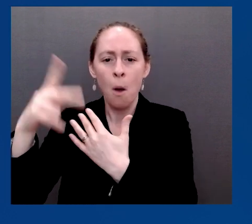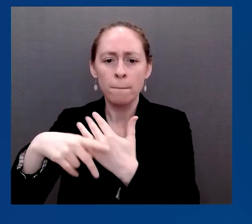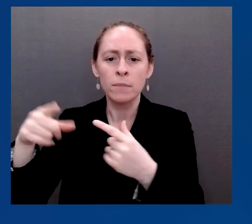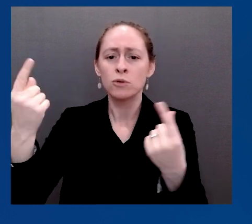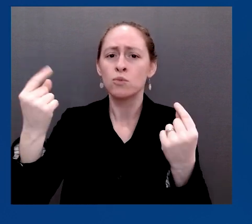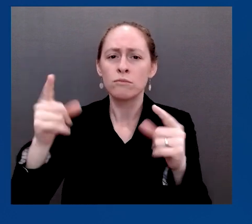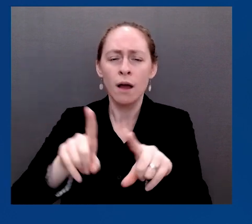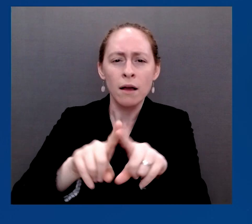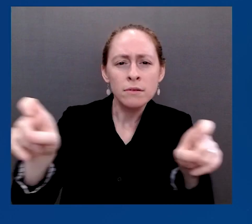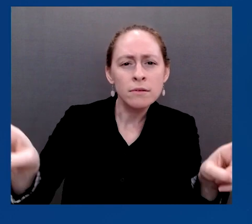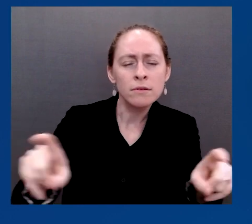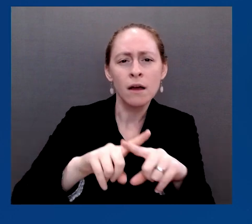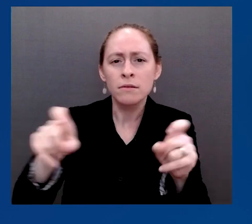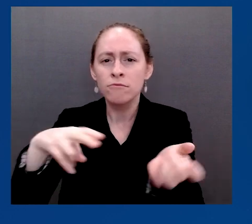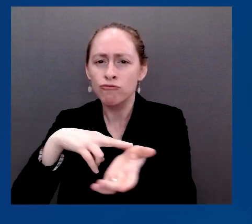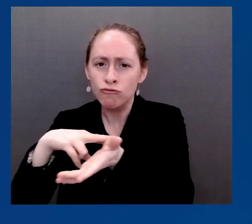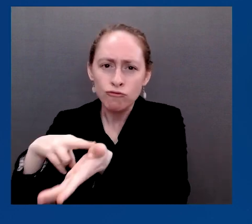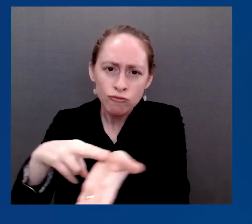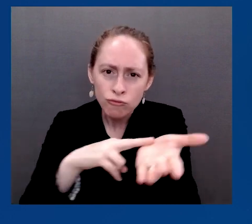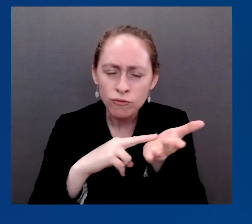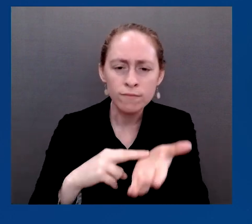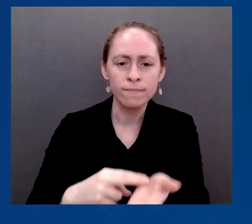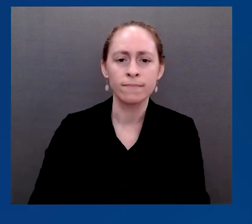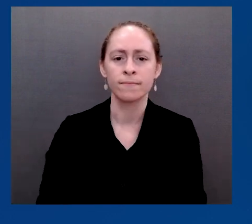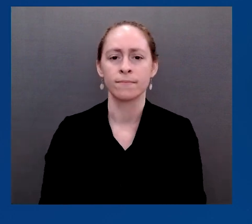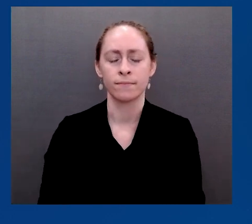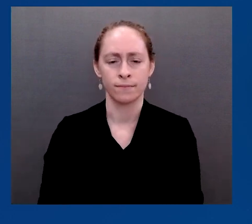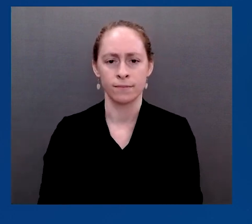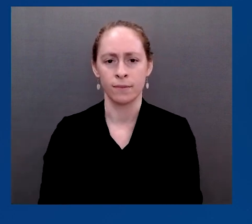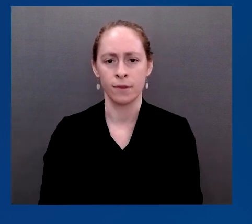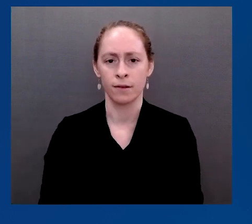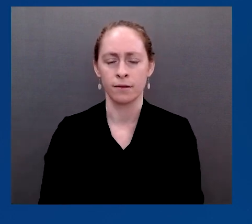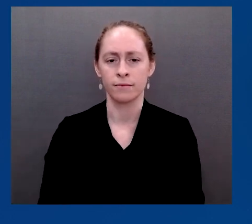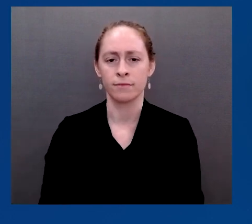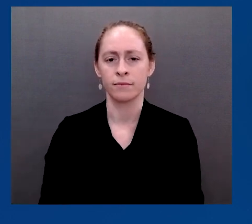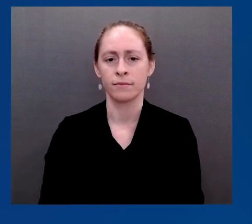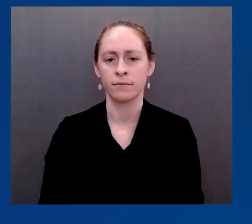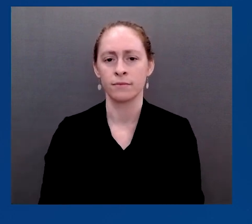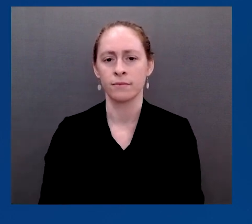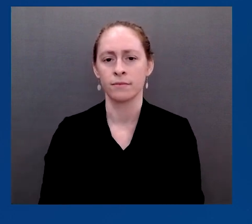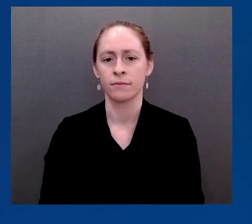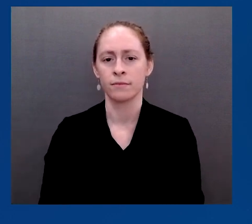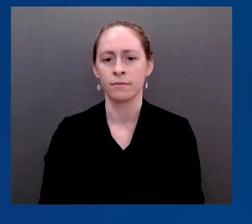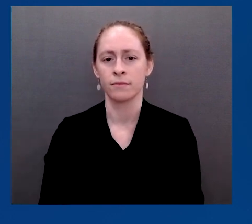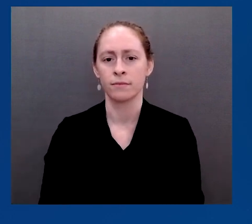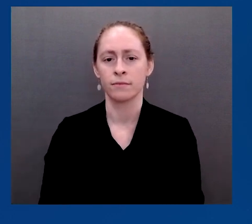Taken together, these studies provide us an in-depth and comprehensive understanding of how vaccines are working